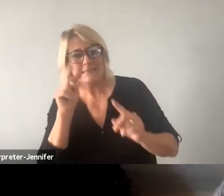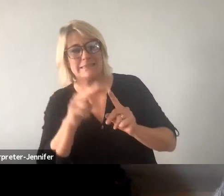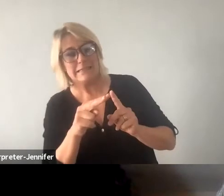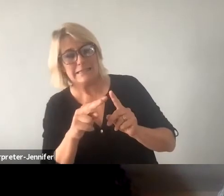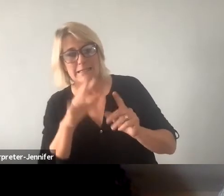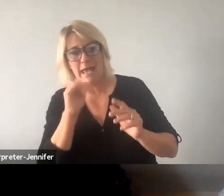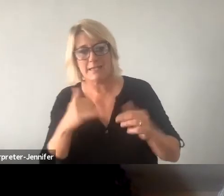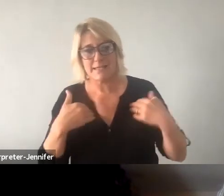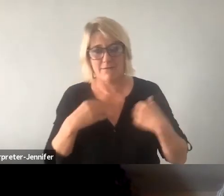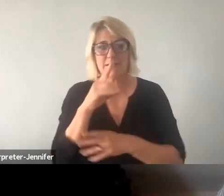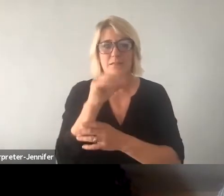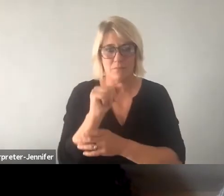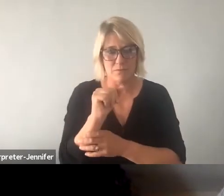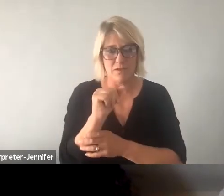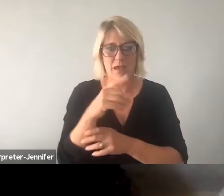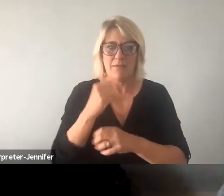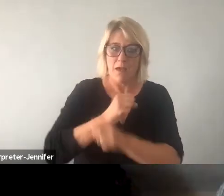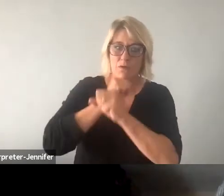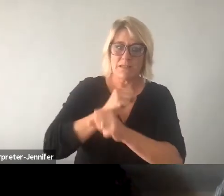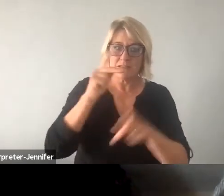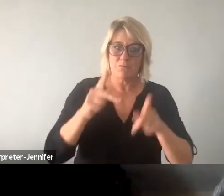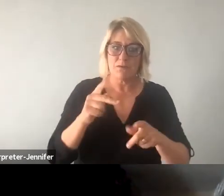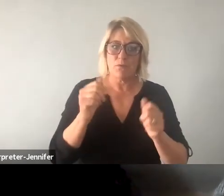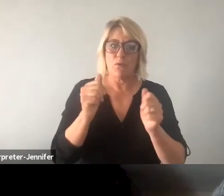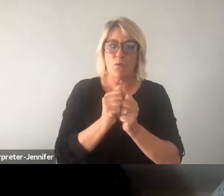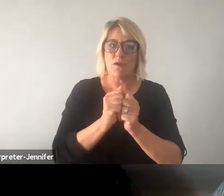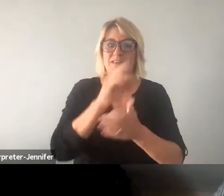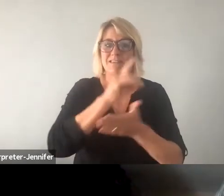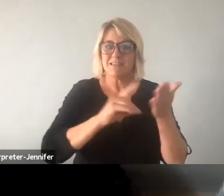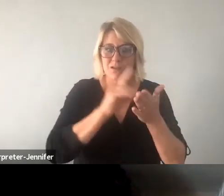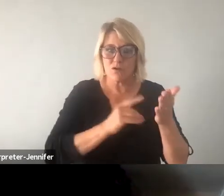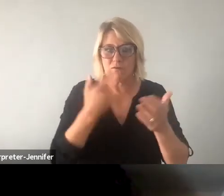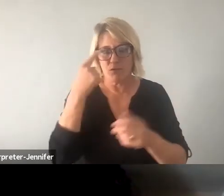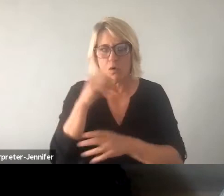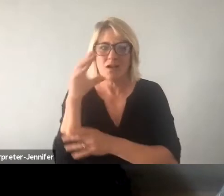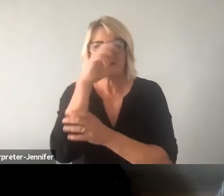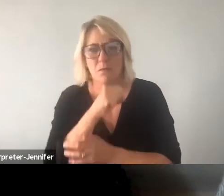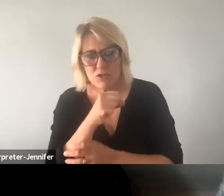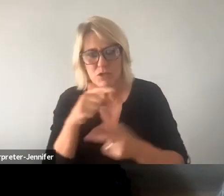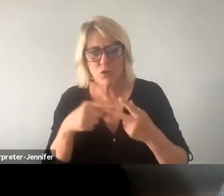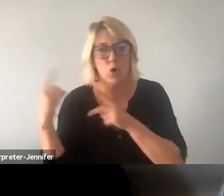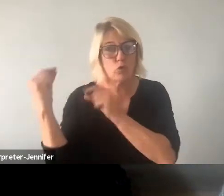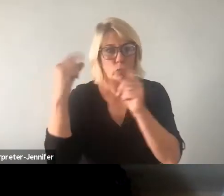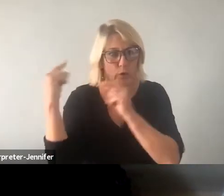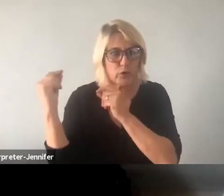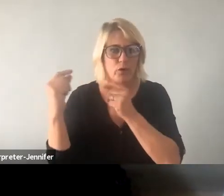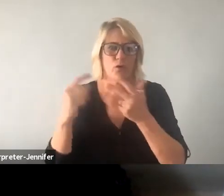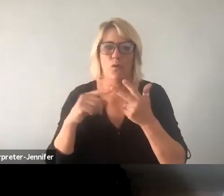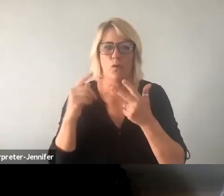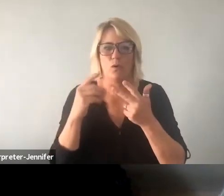are regarded as having disabilities and that's designed to protect people who